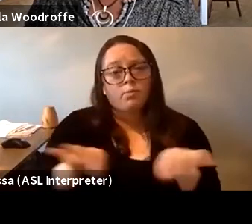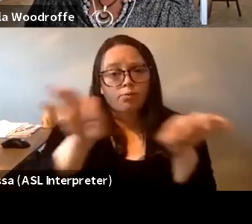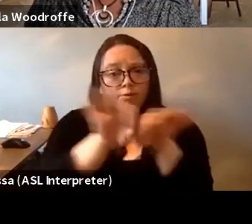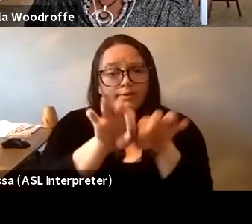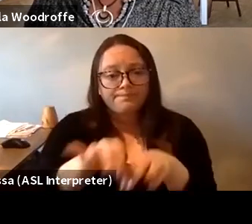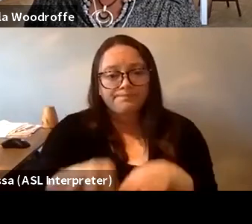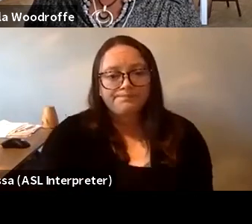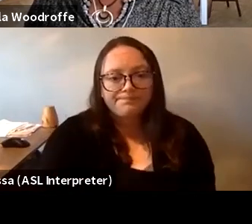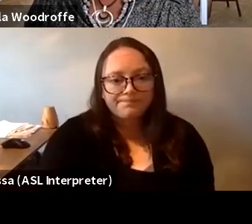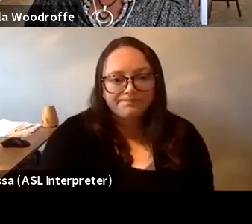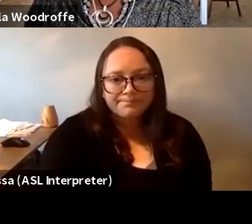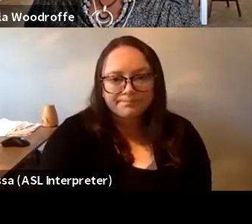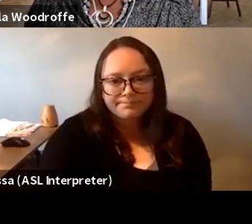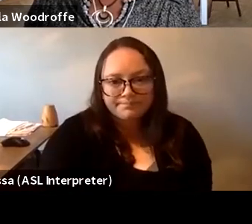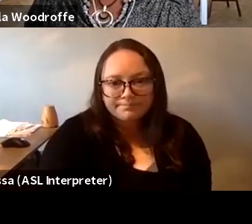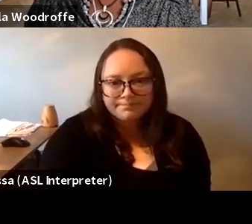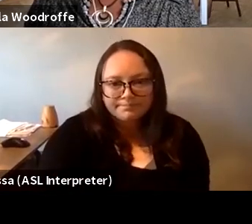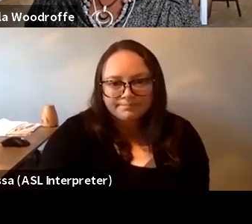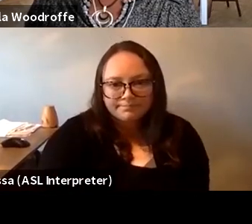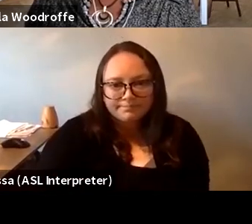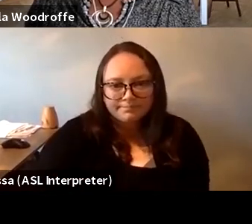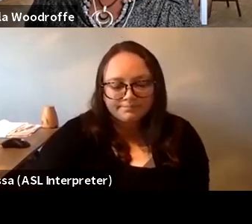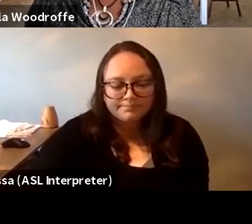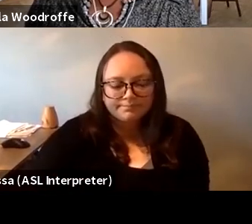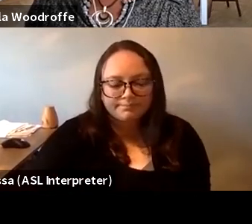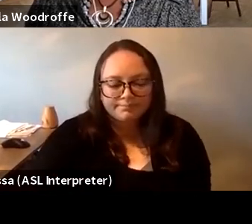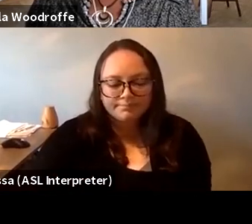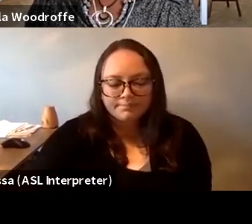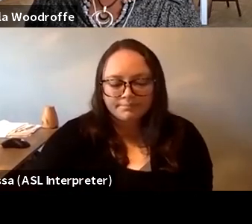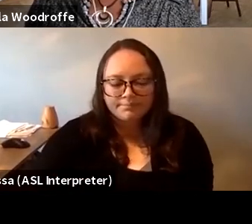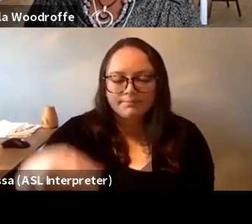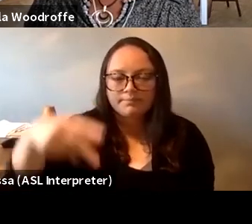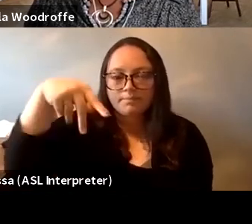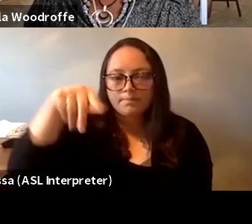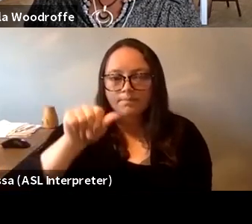I think always being an advocate, I mean, just know